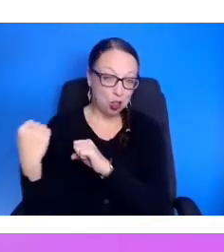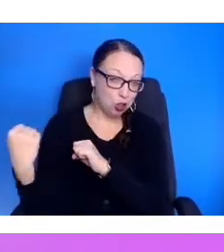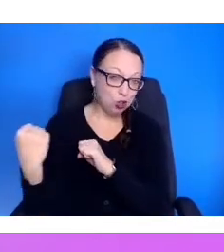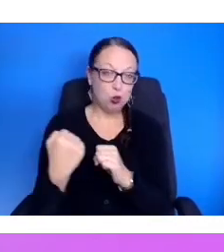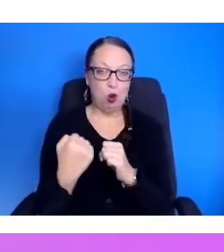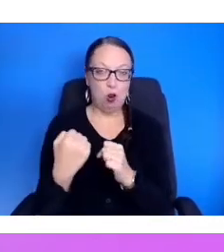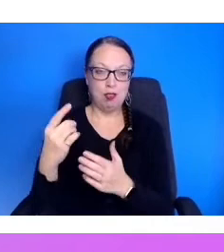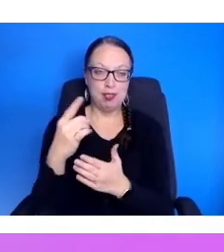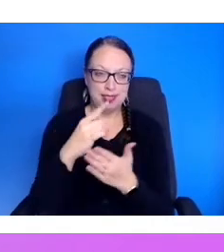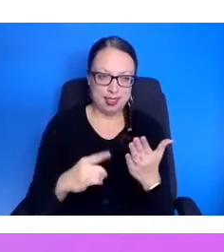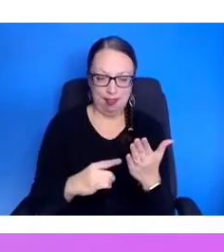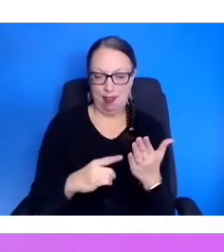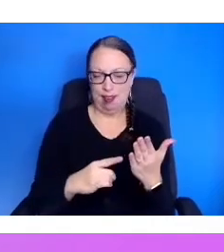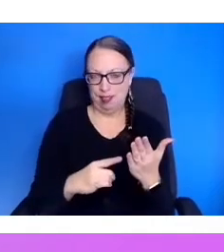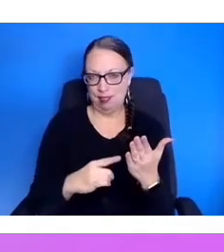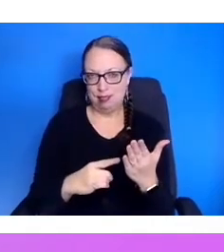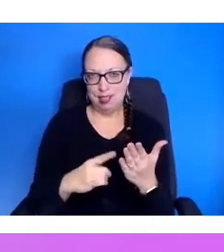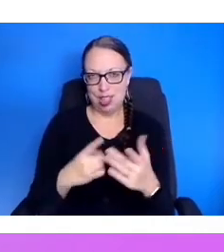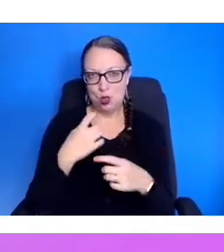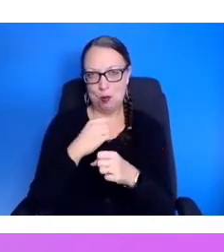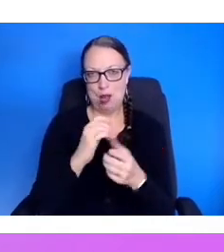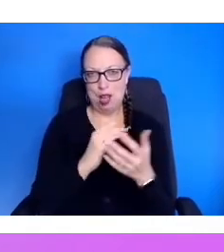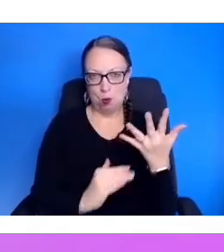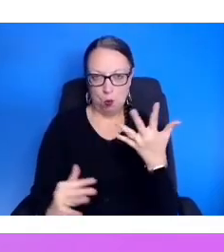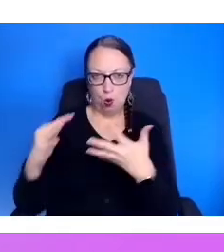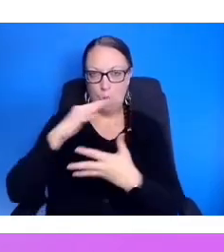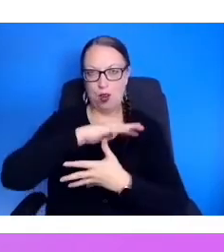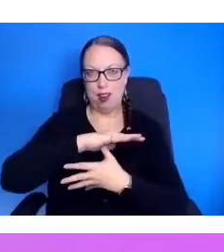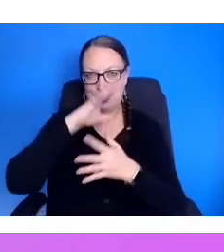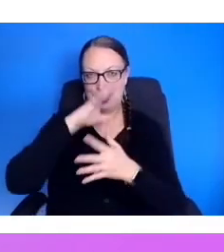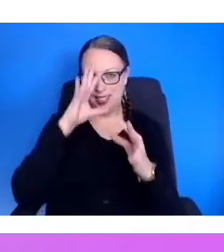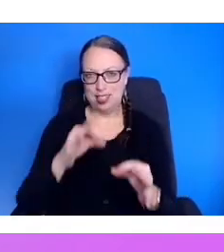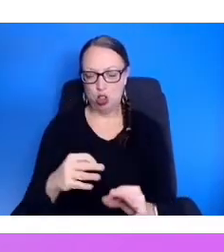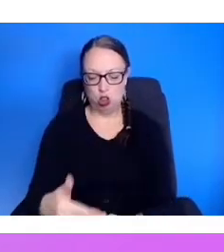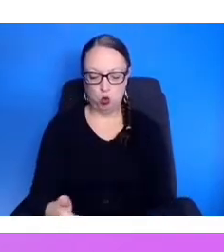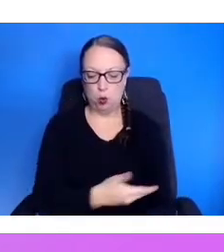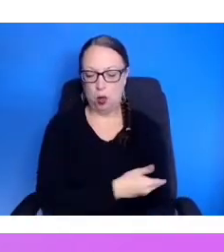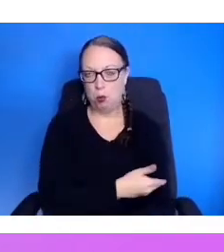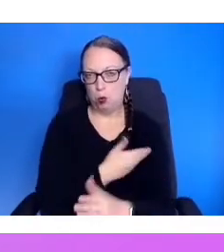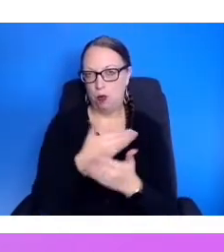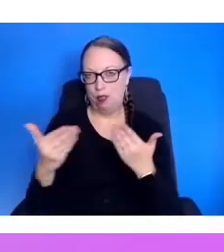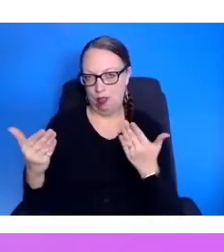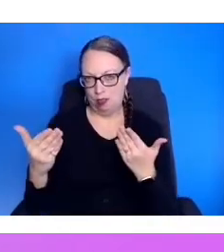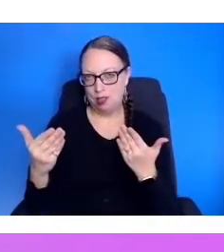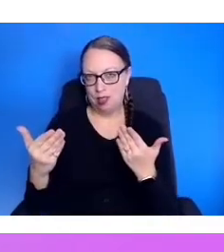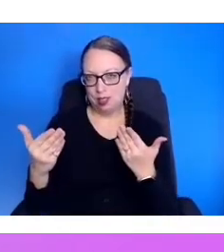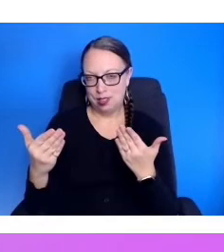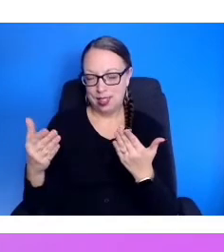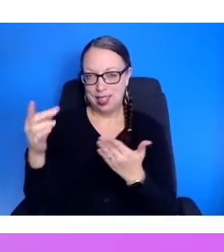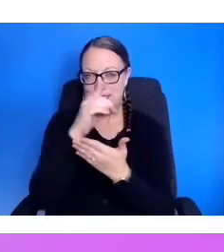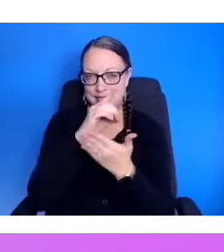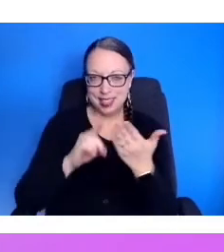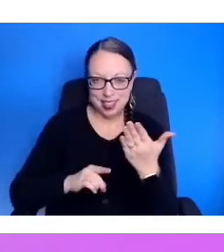so that you can make the prioritization decisions to improve things. Do the design embed the capability